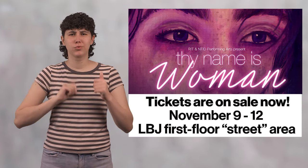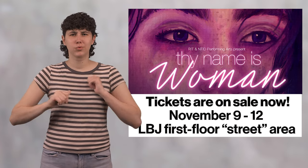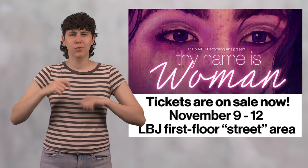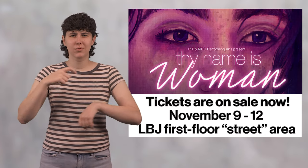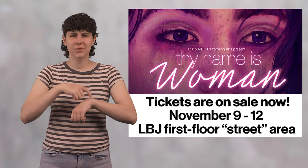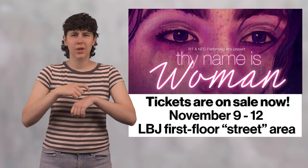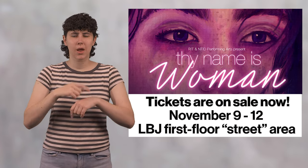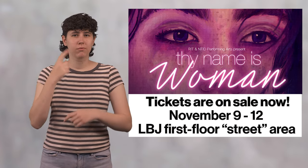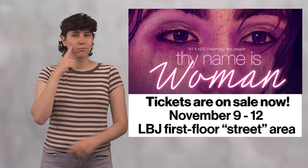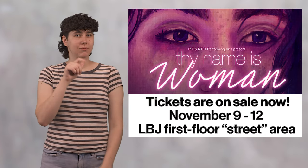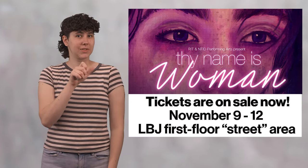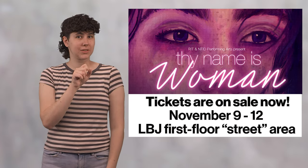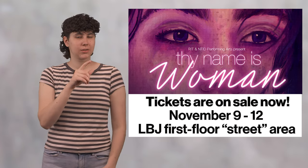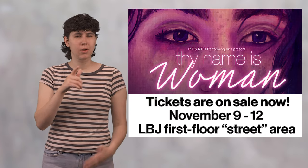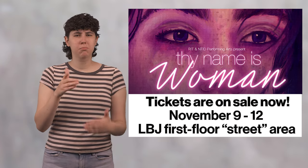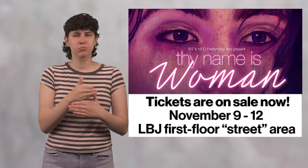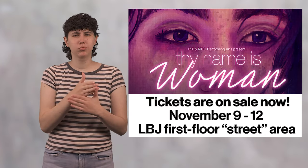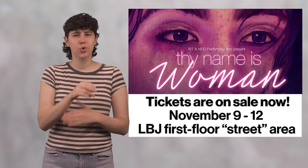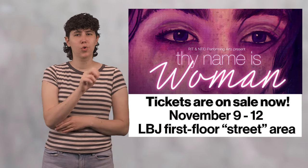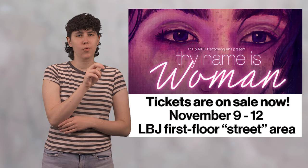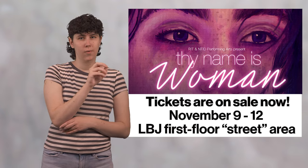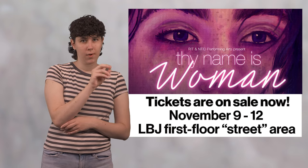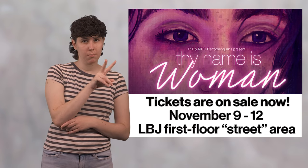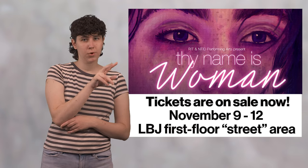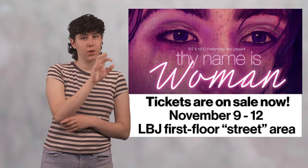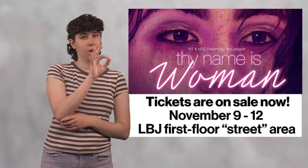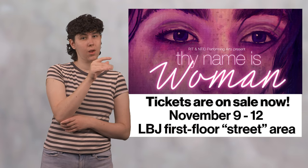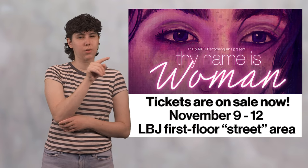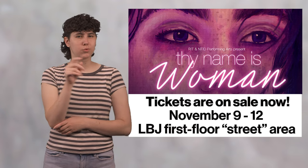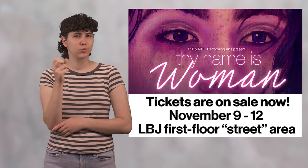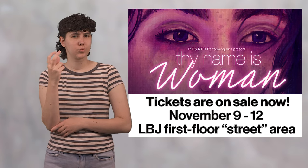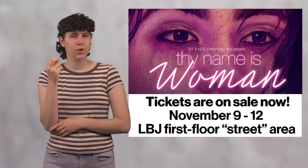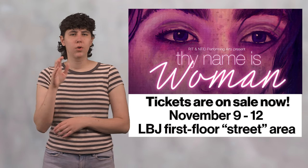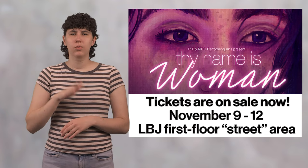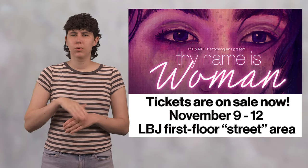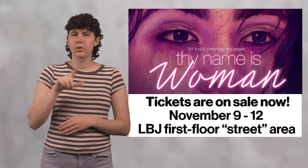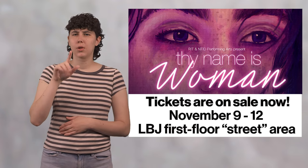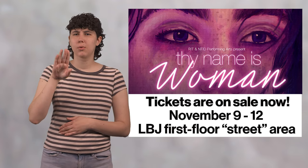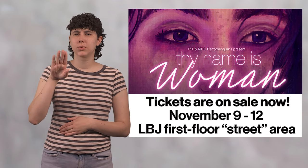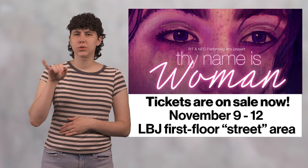There are various show times for ASL between November 9 and 12